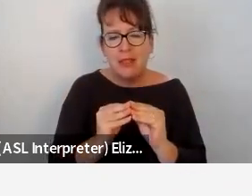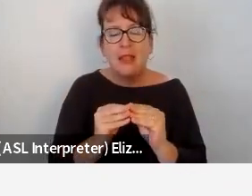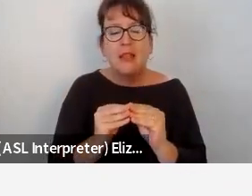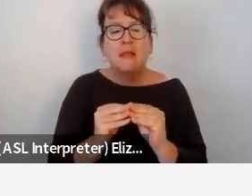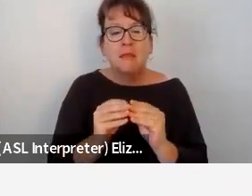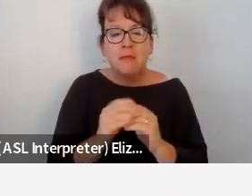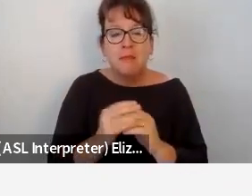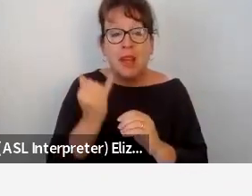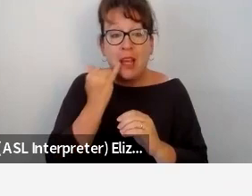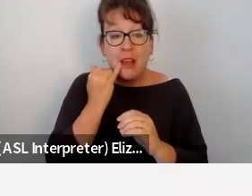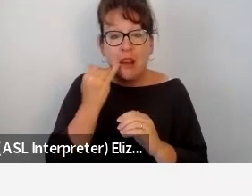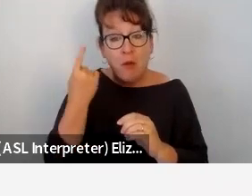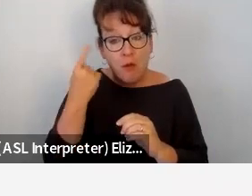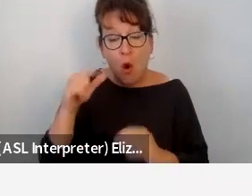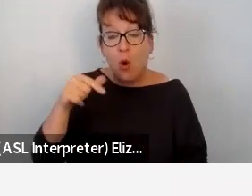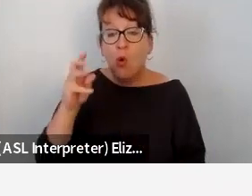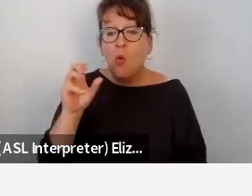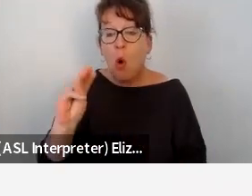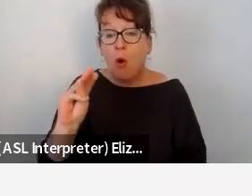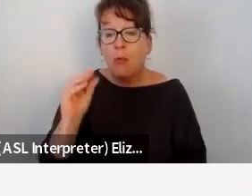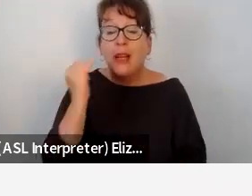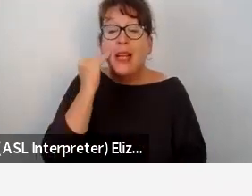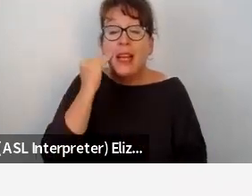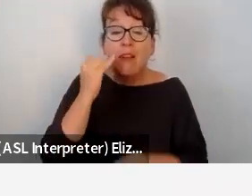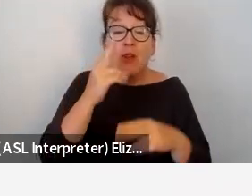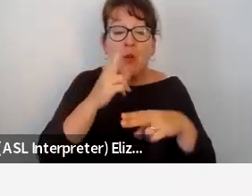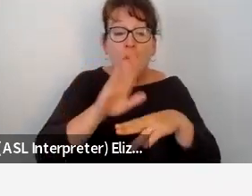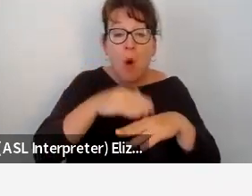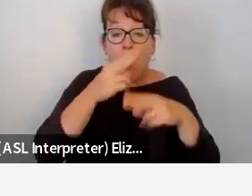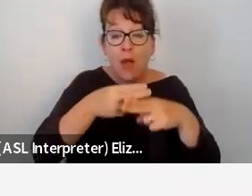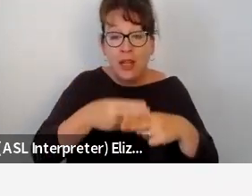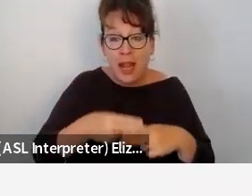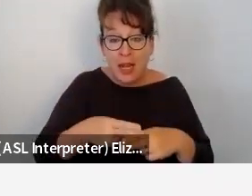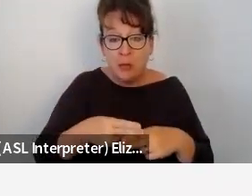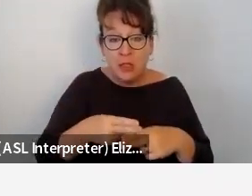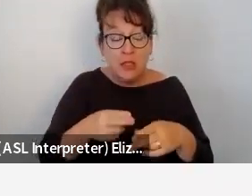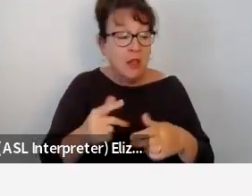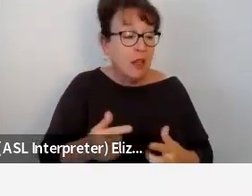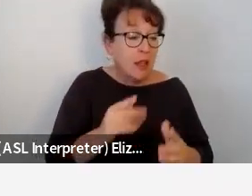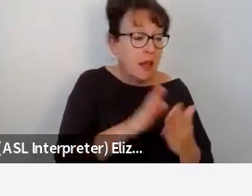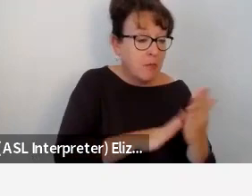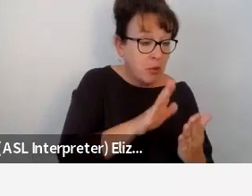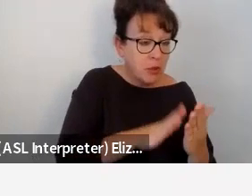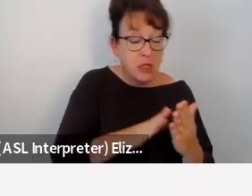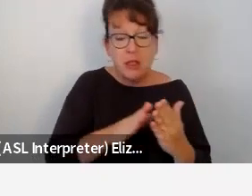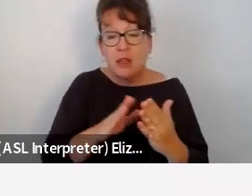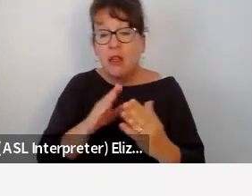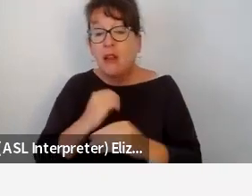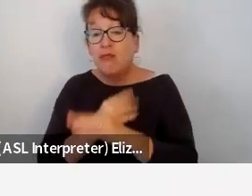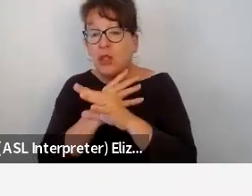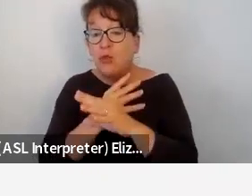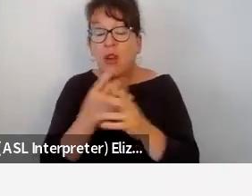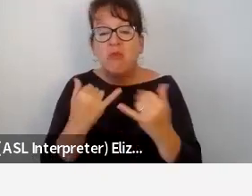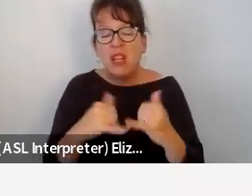readiness levels, this is about a TRL 8 or 9. So we, traditionally, EPA in many spaces have